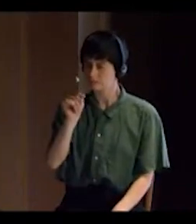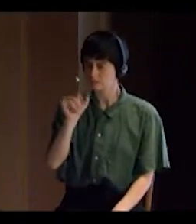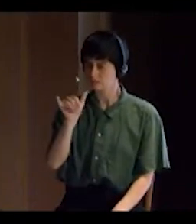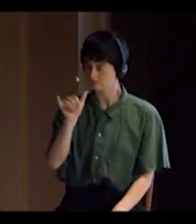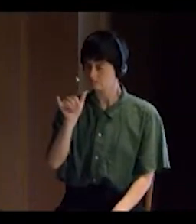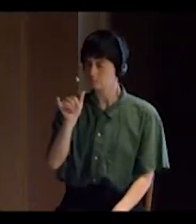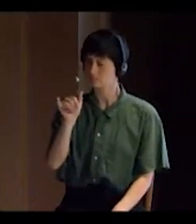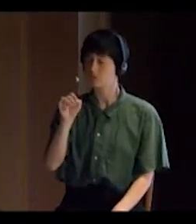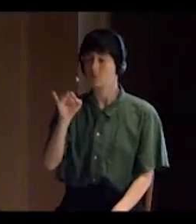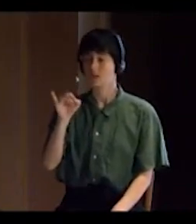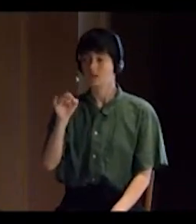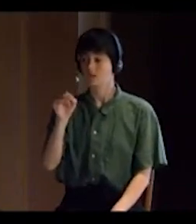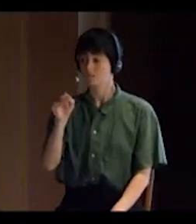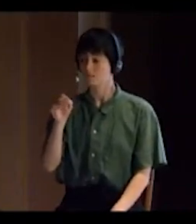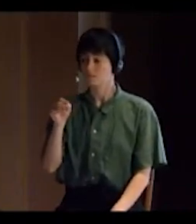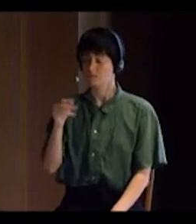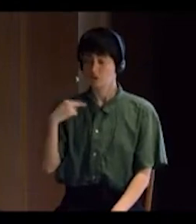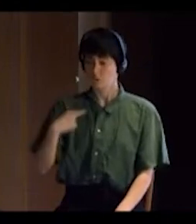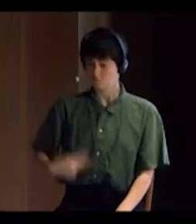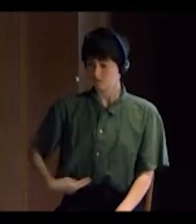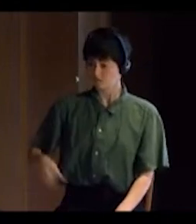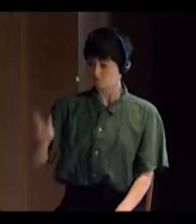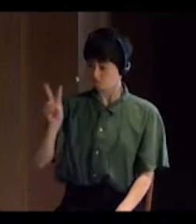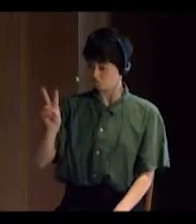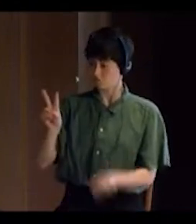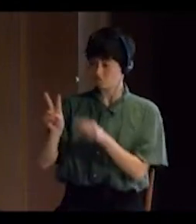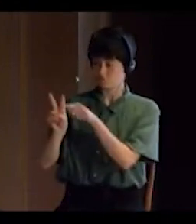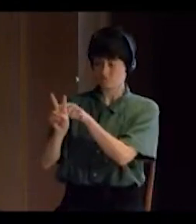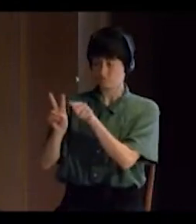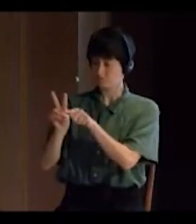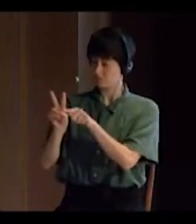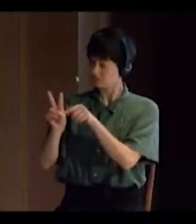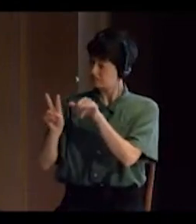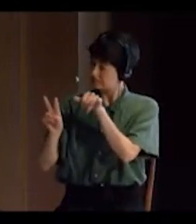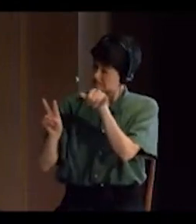and one's not given nutrition, they'll have different sizes as an example.